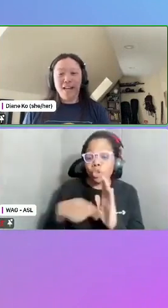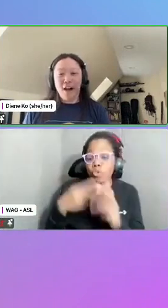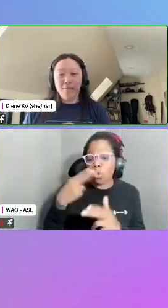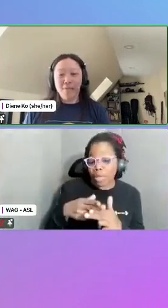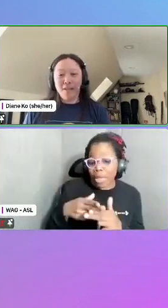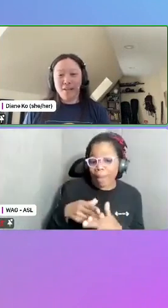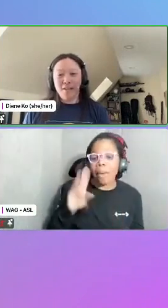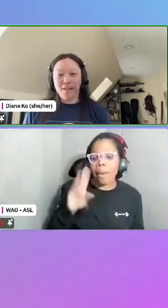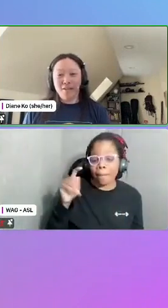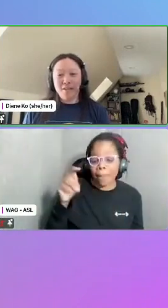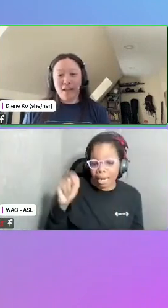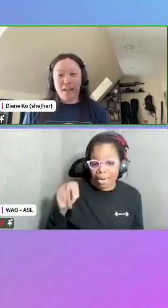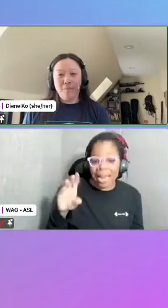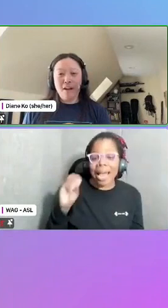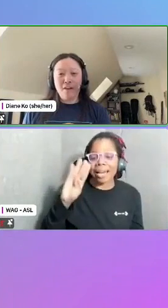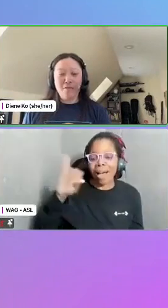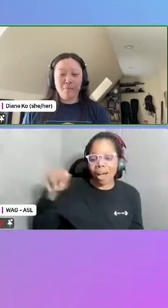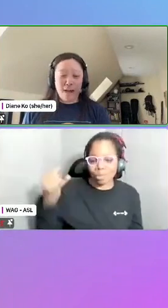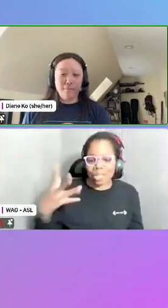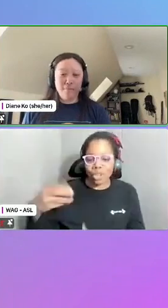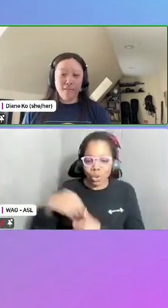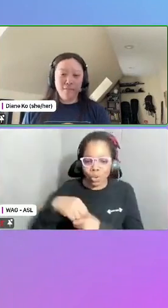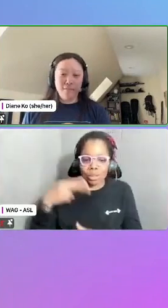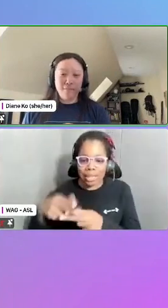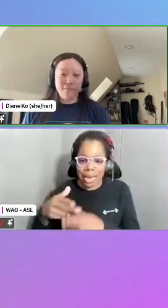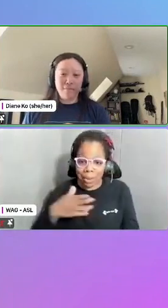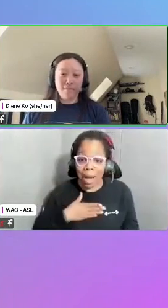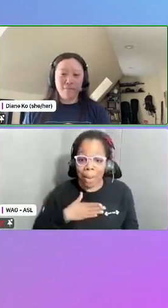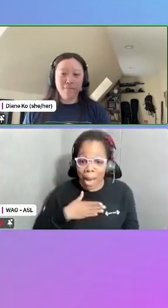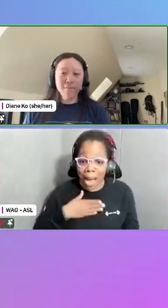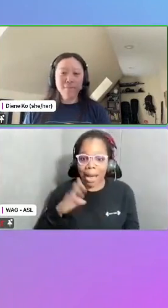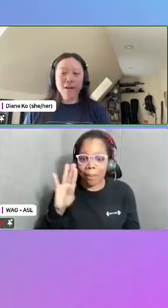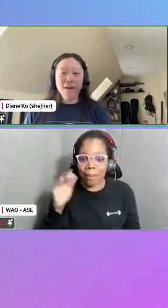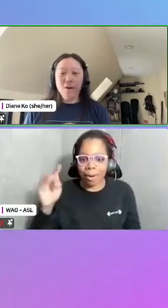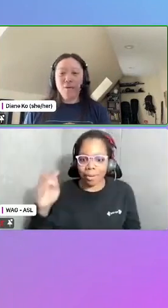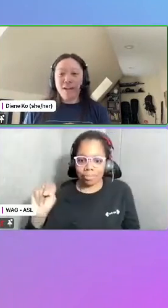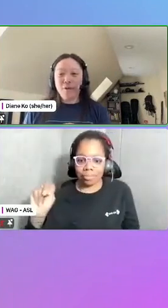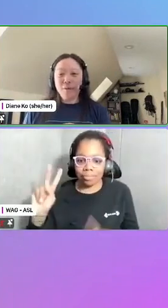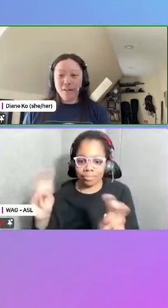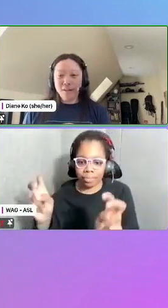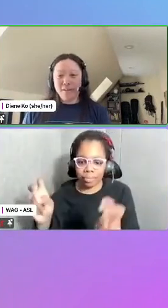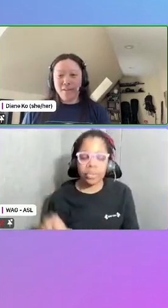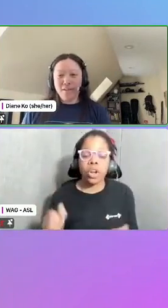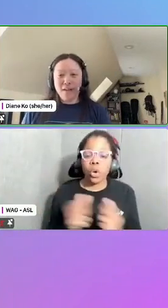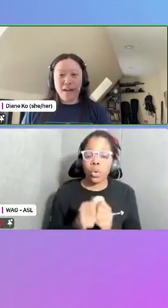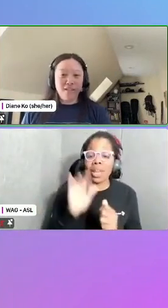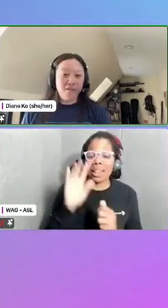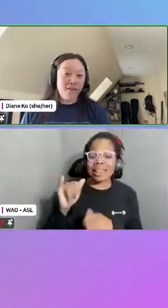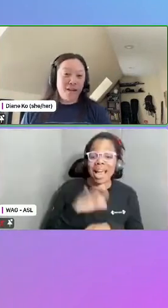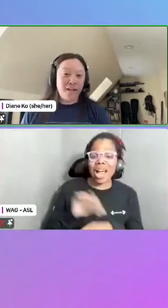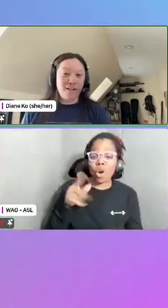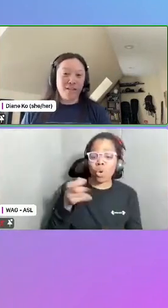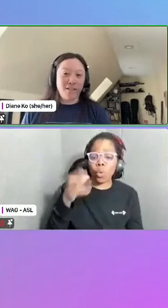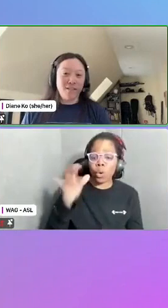aura invalid attribute. Or it T generation period this can be particularly helpful for setting ideas associate aria